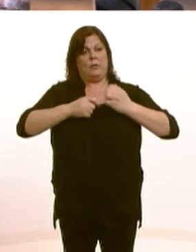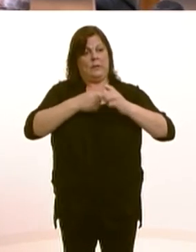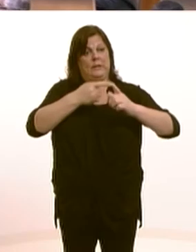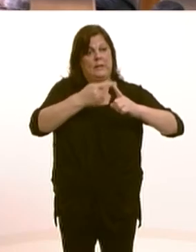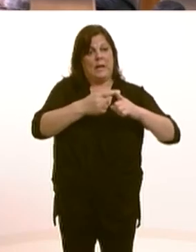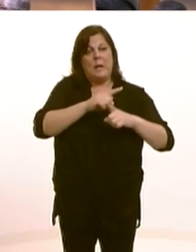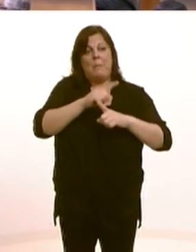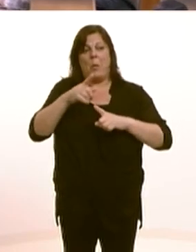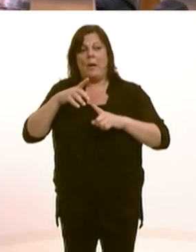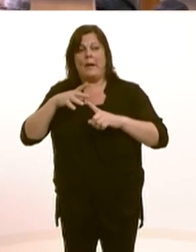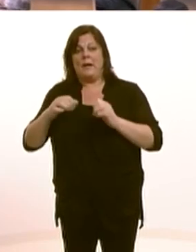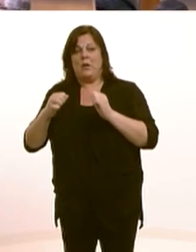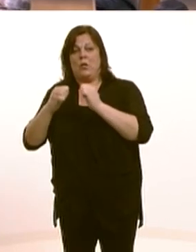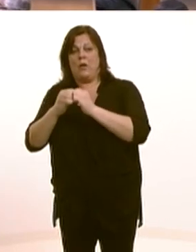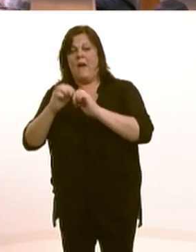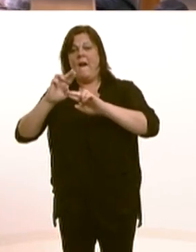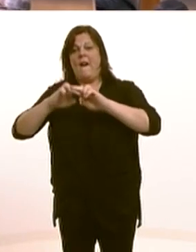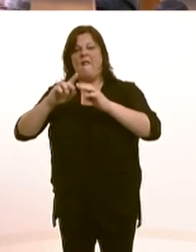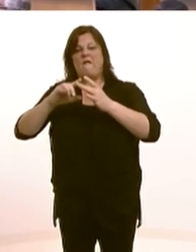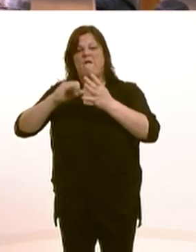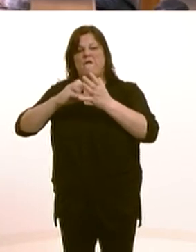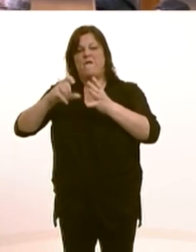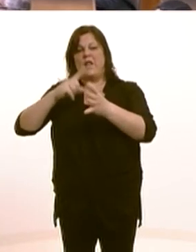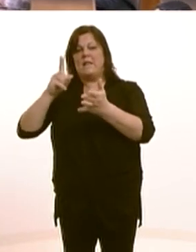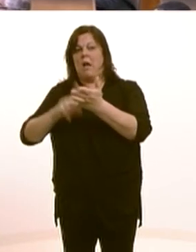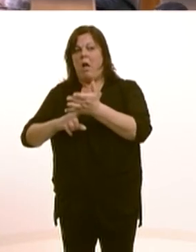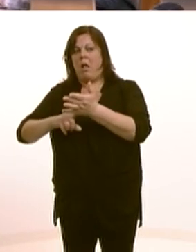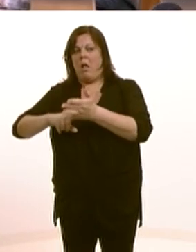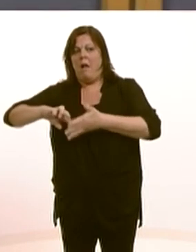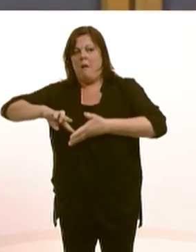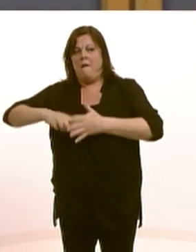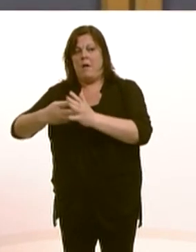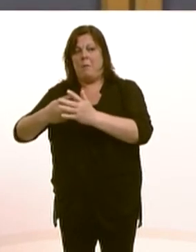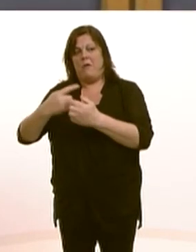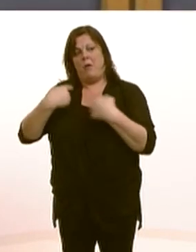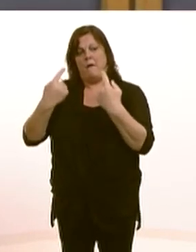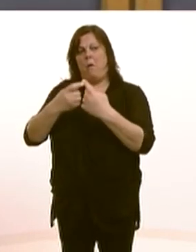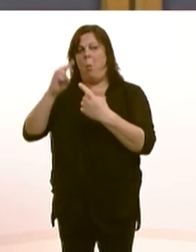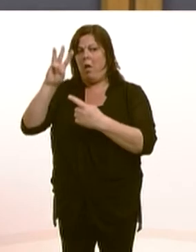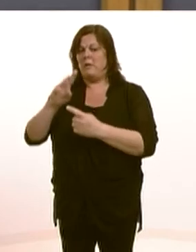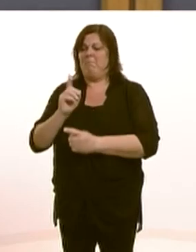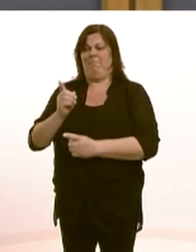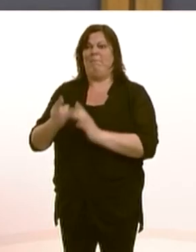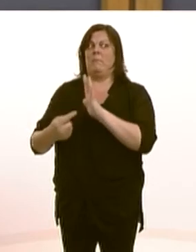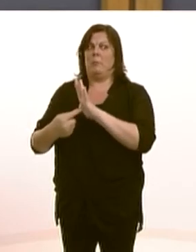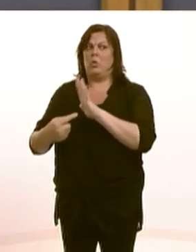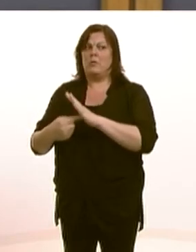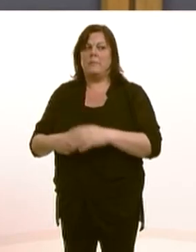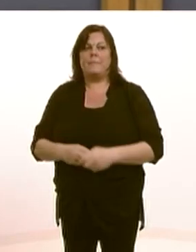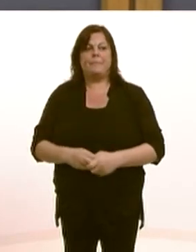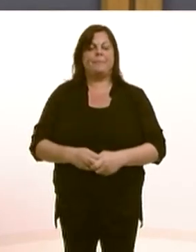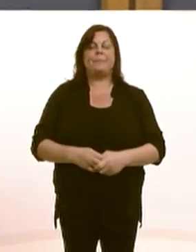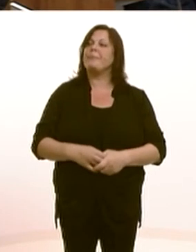of a fiscal framework for Wales, which is hugely important. Nick Ramsay: Thank you, First Minister. As you know, Iíve supported the fiscal framework.